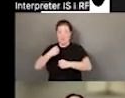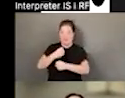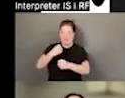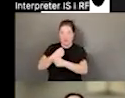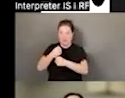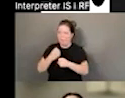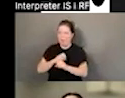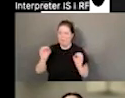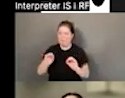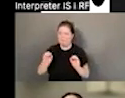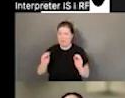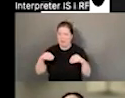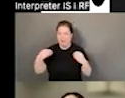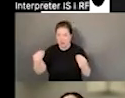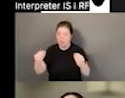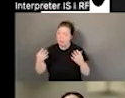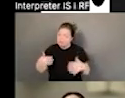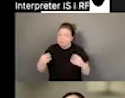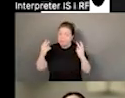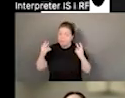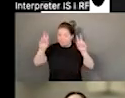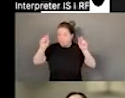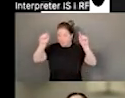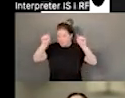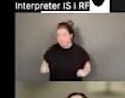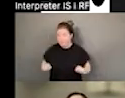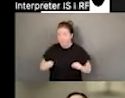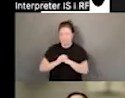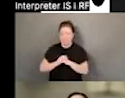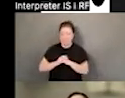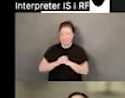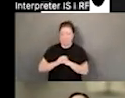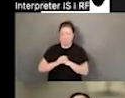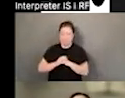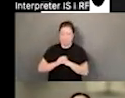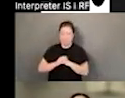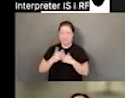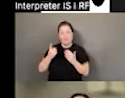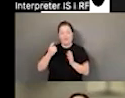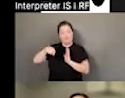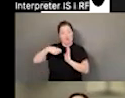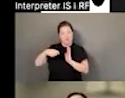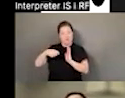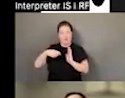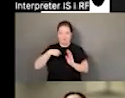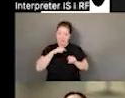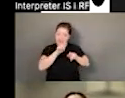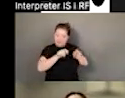The result of the user tests that we did in this project were then used to write up guidelines for website